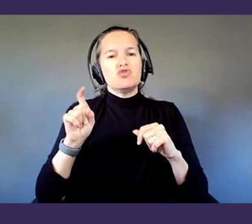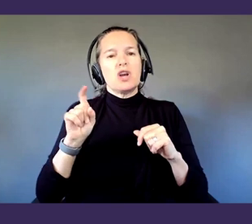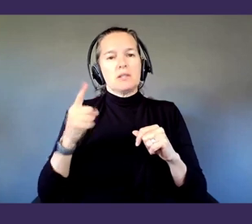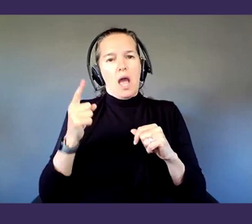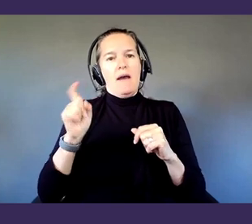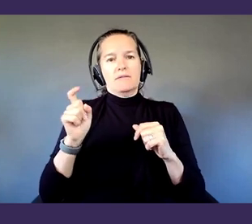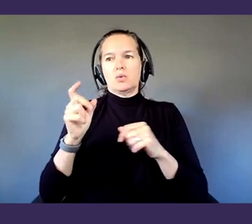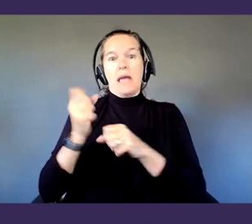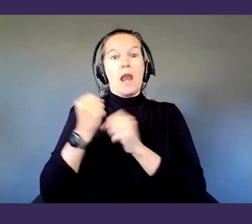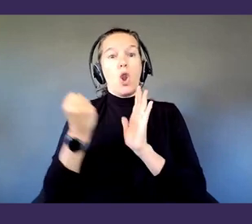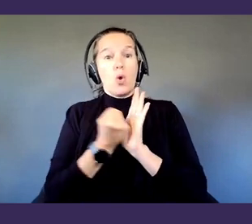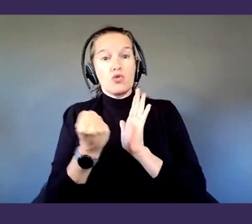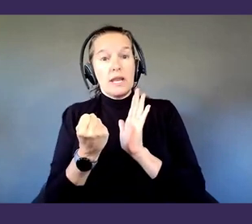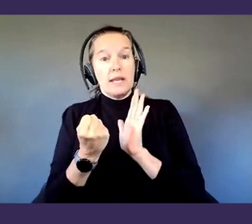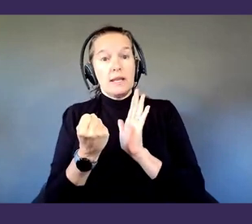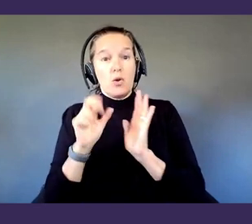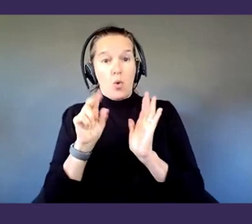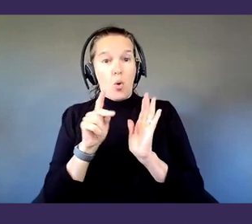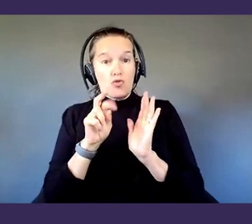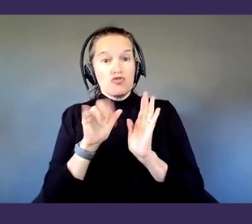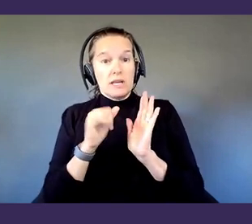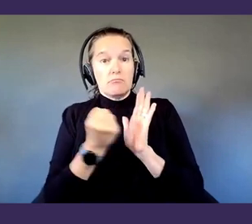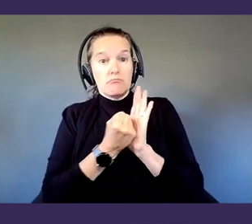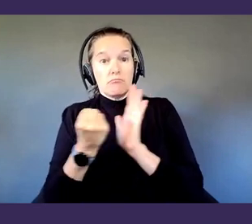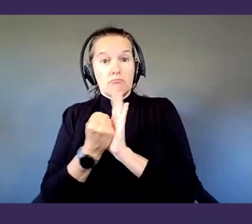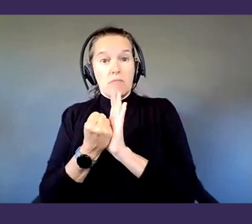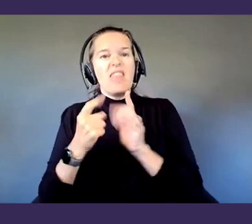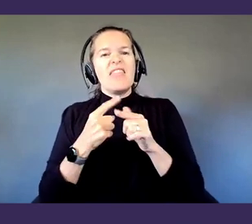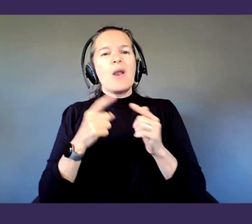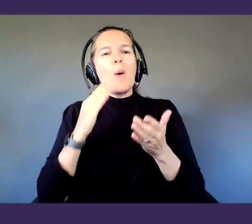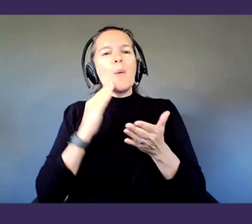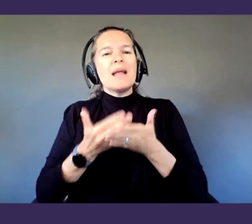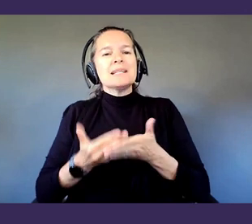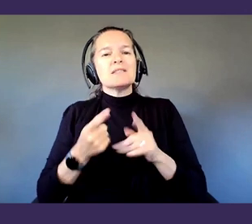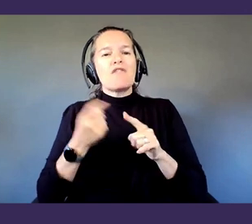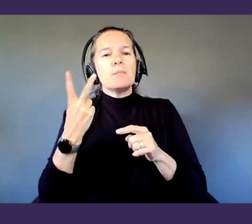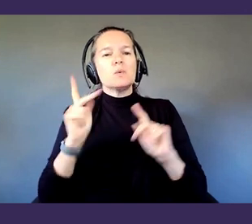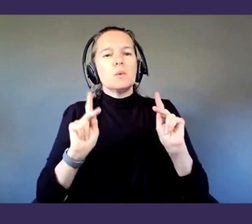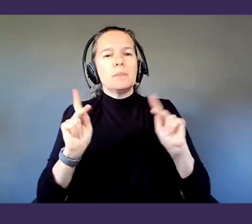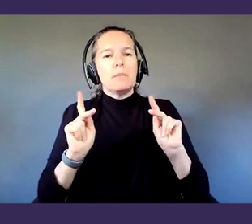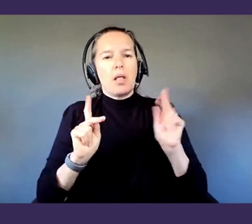and witnessed by two people to get it, you know, signed, notarized, and then you can go ahead and use it